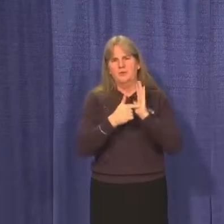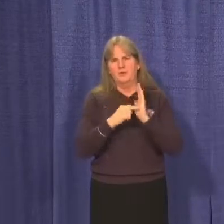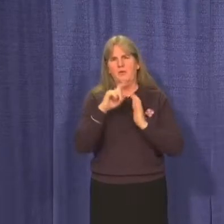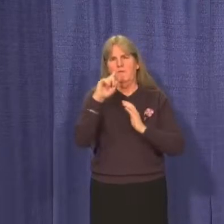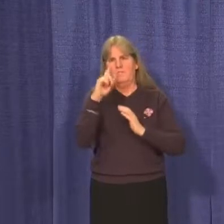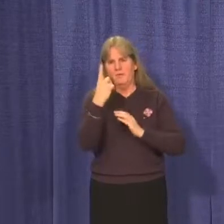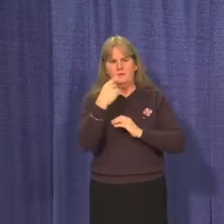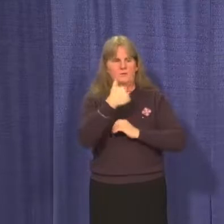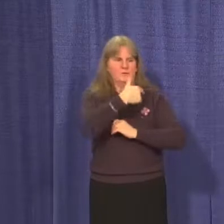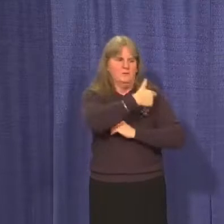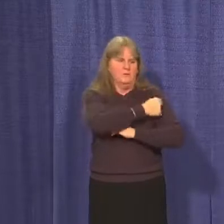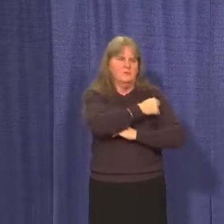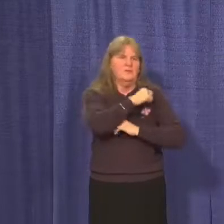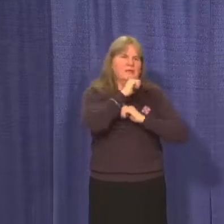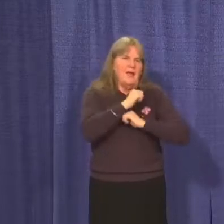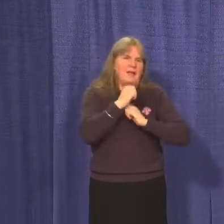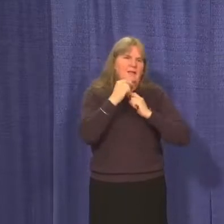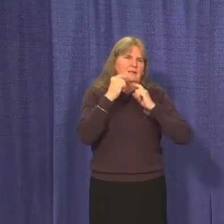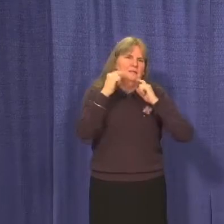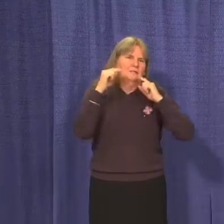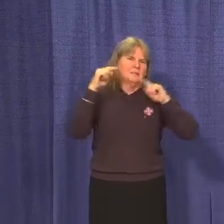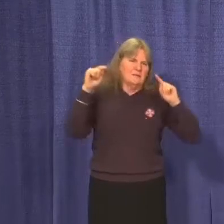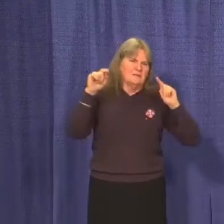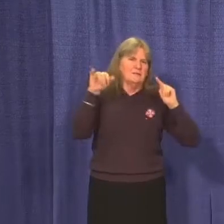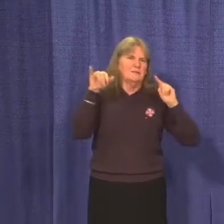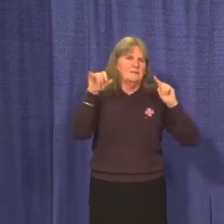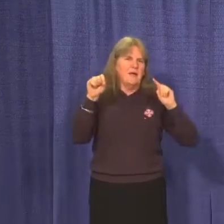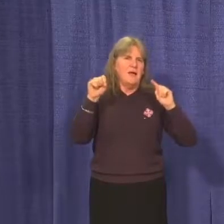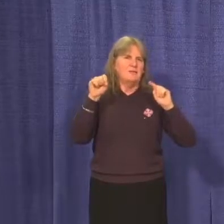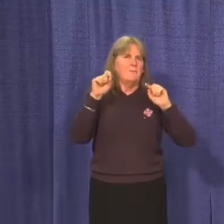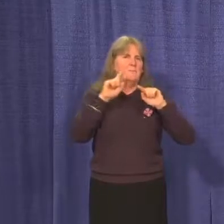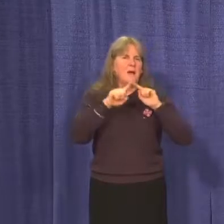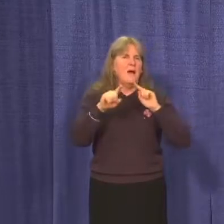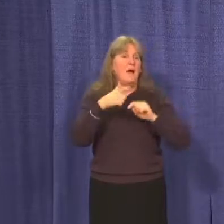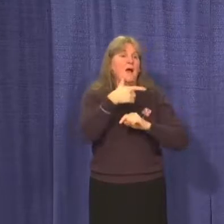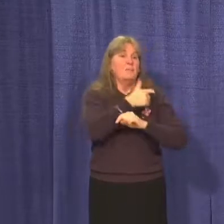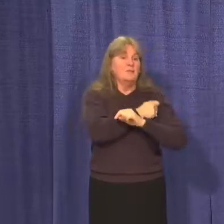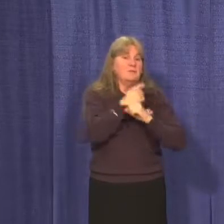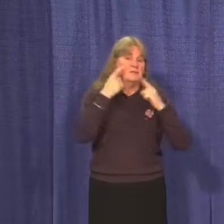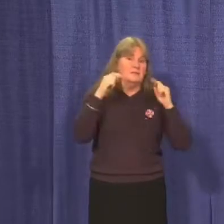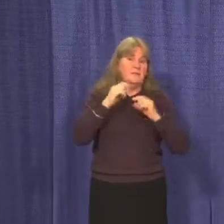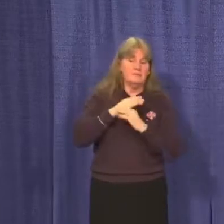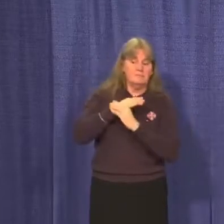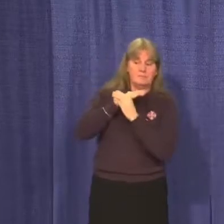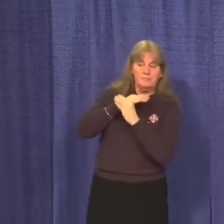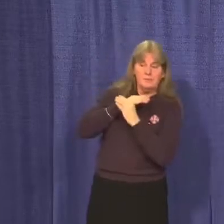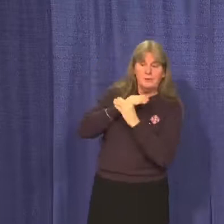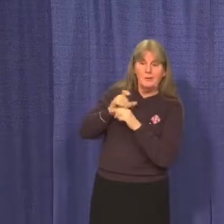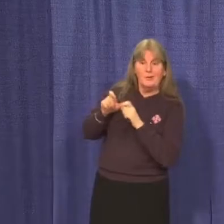actually be very effective. The problem is we then get into how long is it effective for?